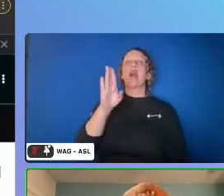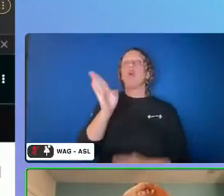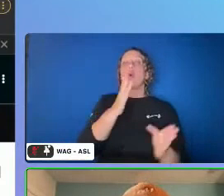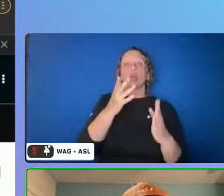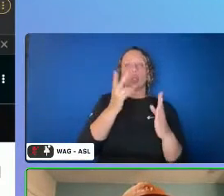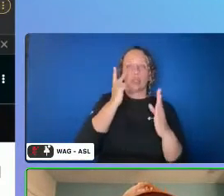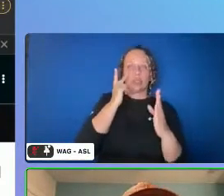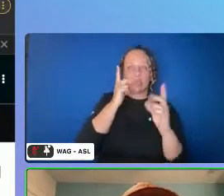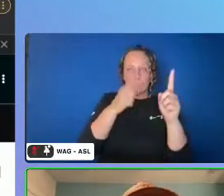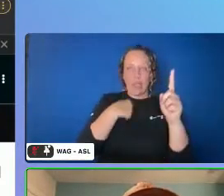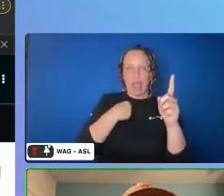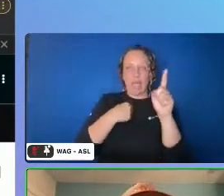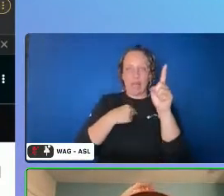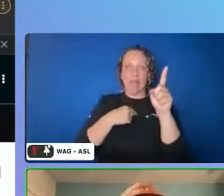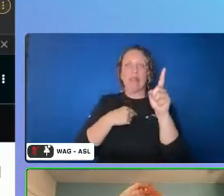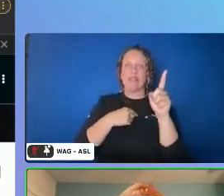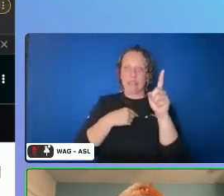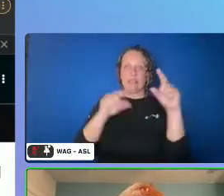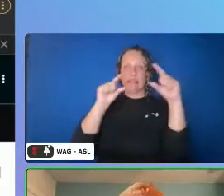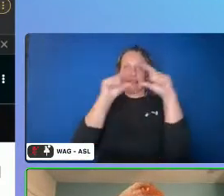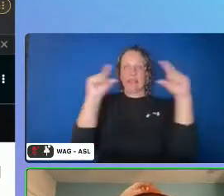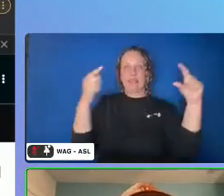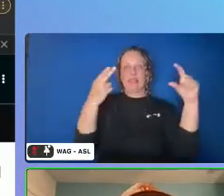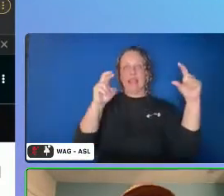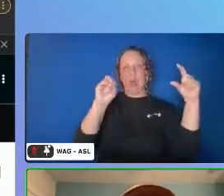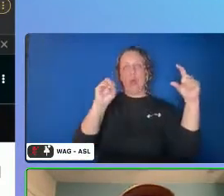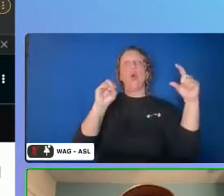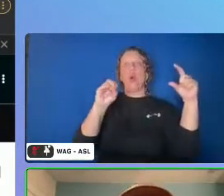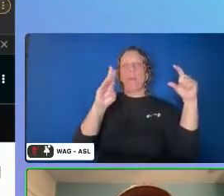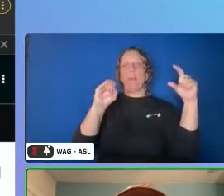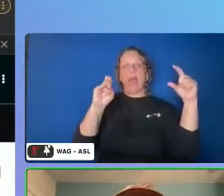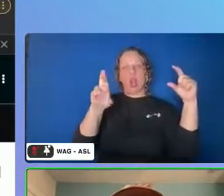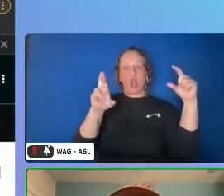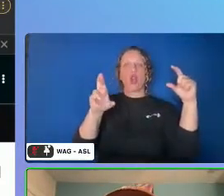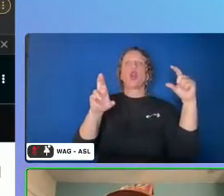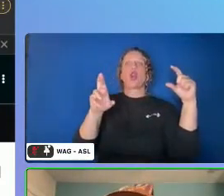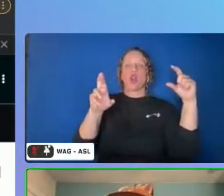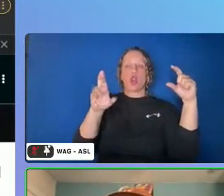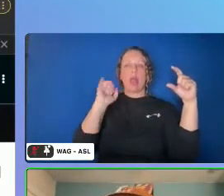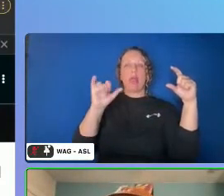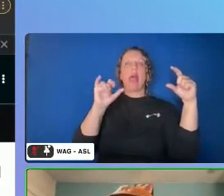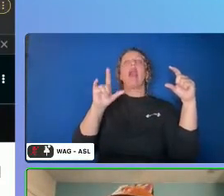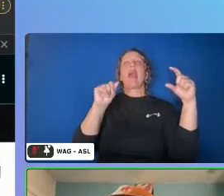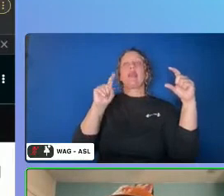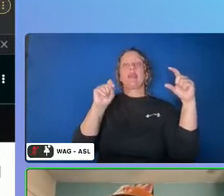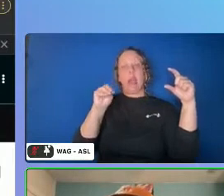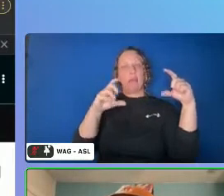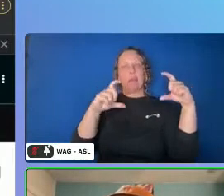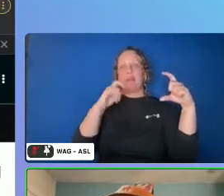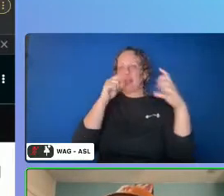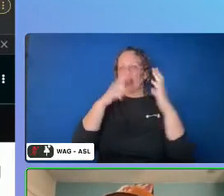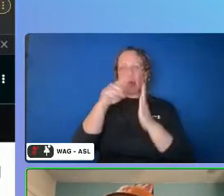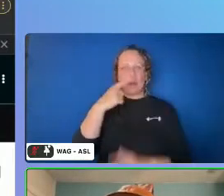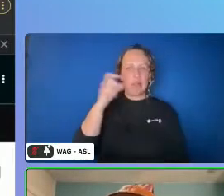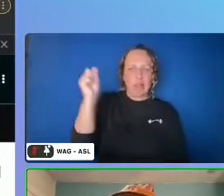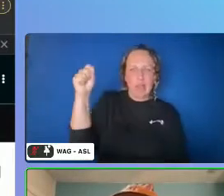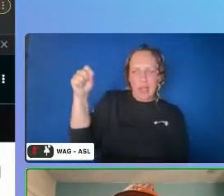And I have this hero banner that I talked about earlier with a Find an ATM link. That didn't show up in the tab order. So I'm gonna say yes, there were elements